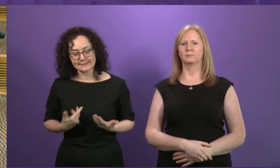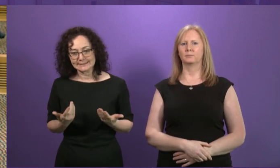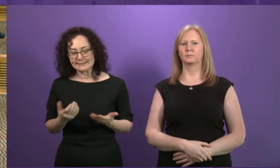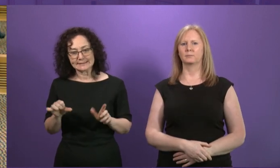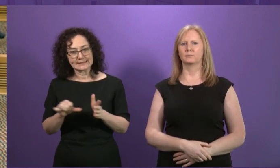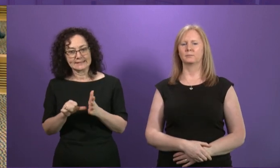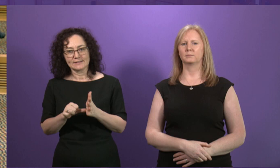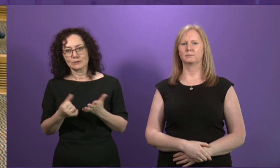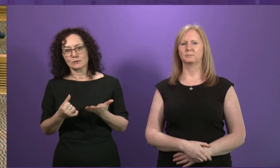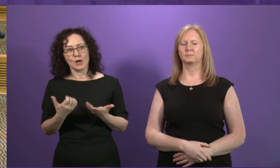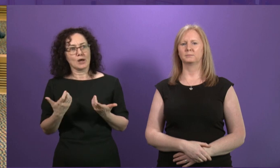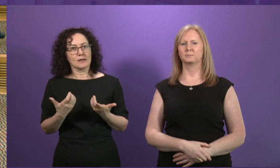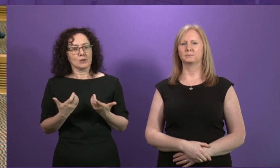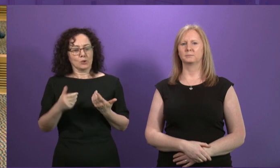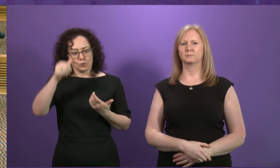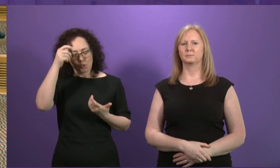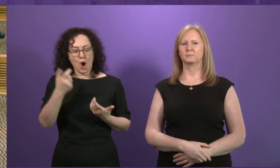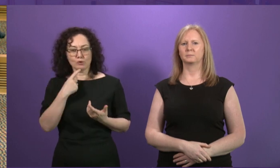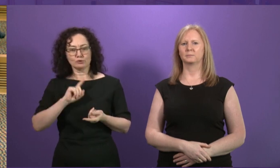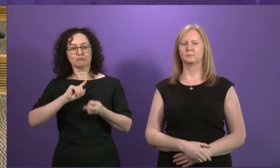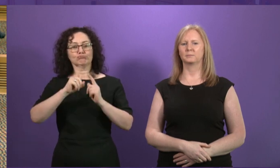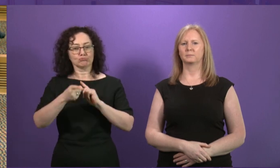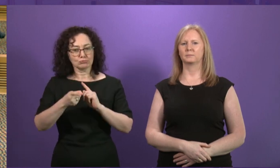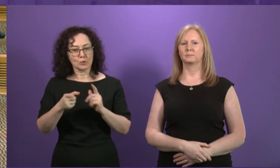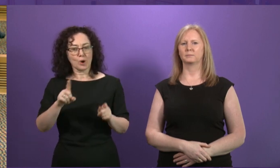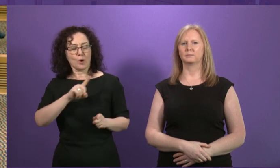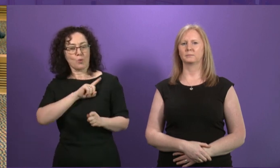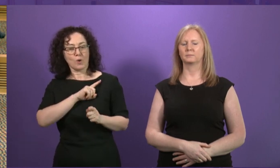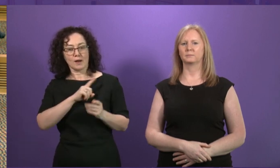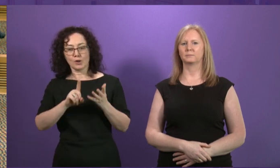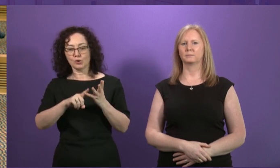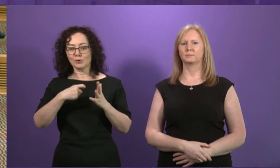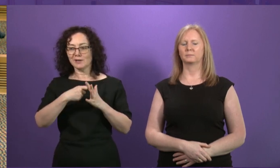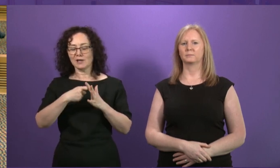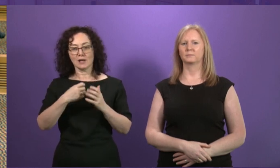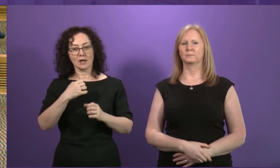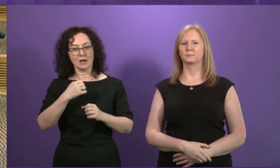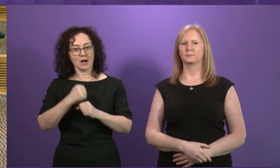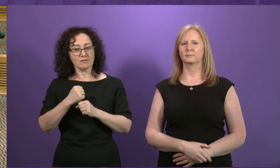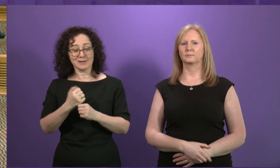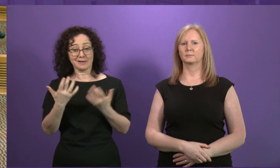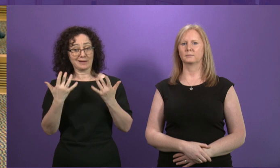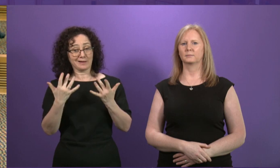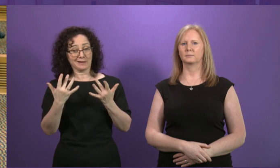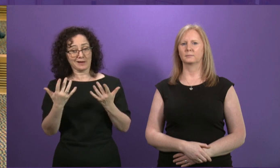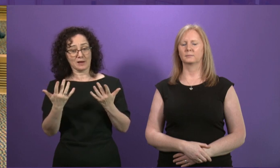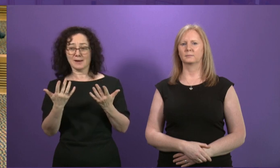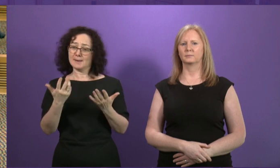response should be, because the UK Government has been unable to confirm any details of the funding implications of the announcement for Scotland.